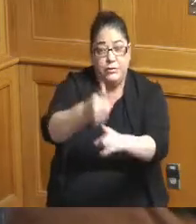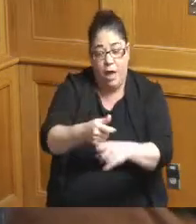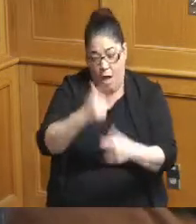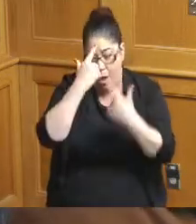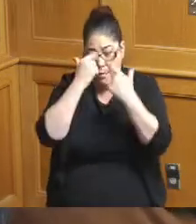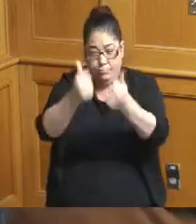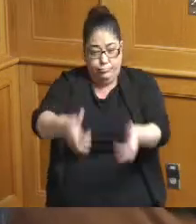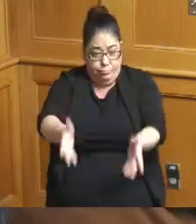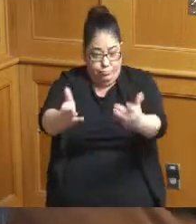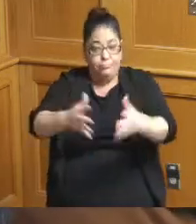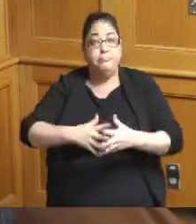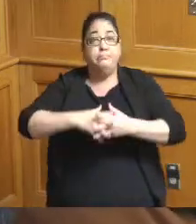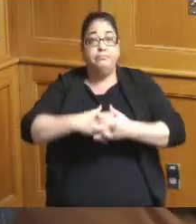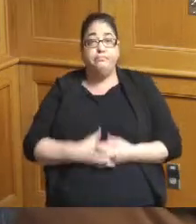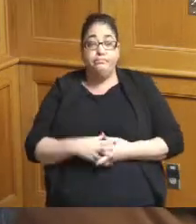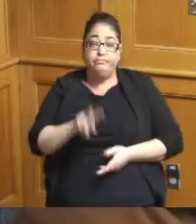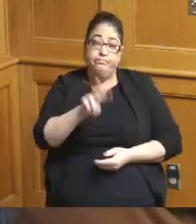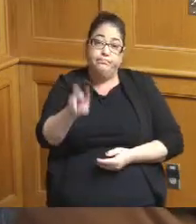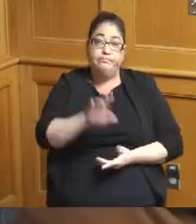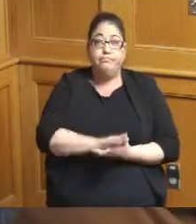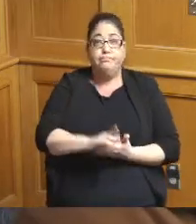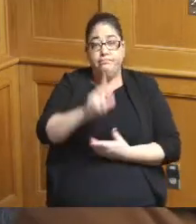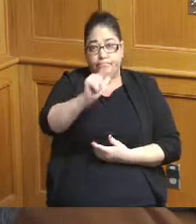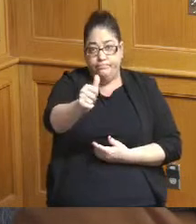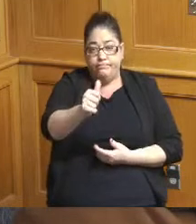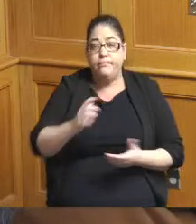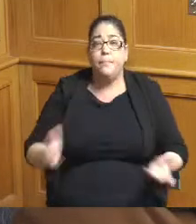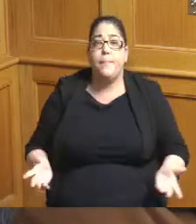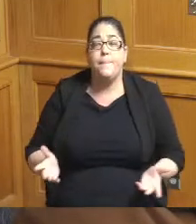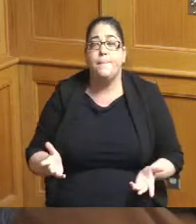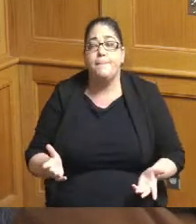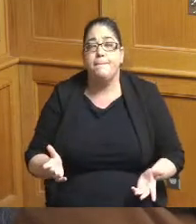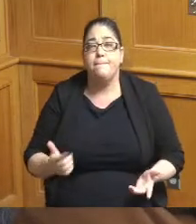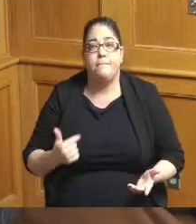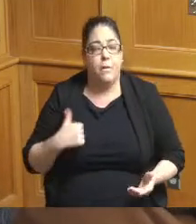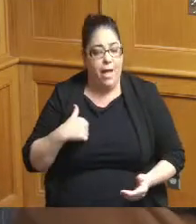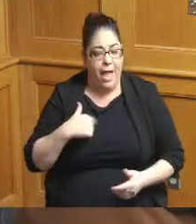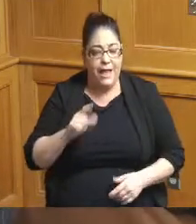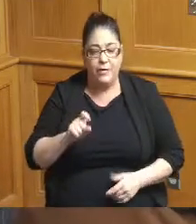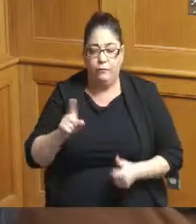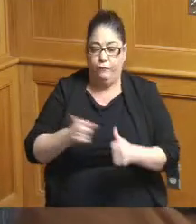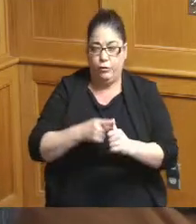the dress you want I don't you know it's it's yours so I've got to get an understanding that